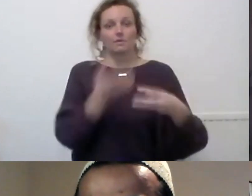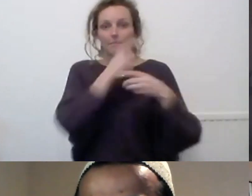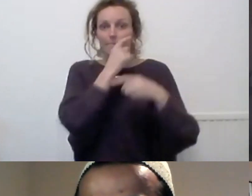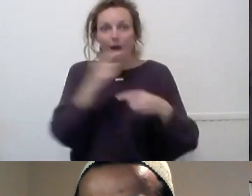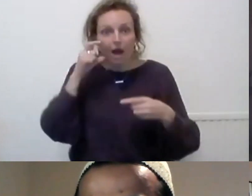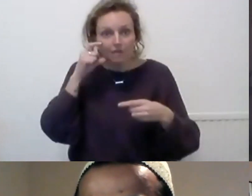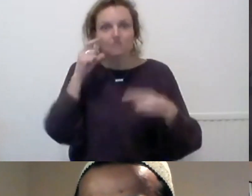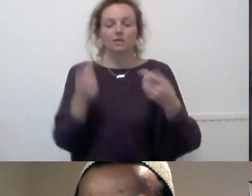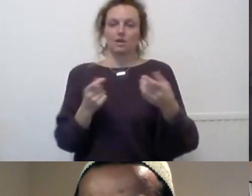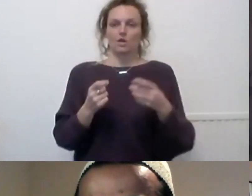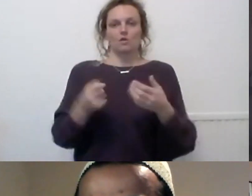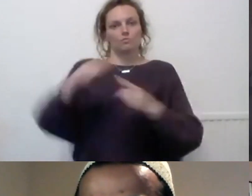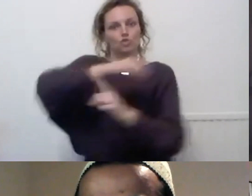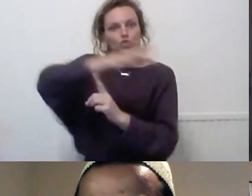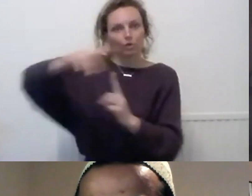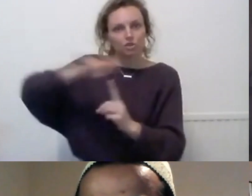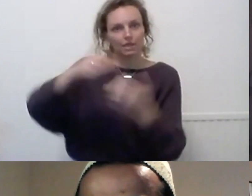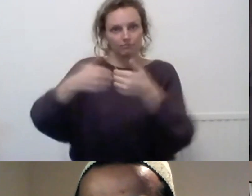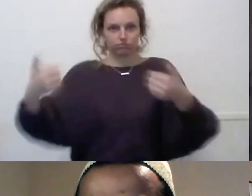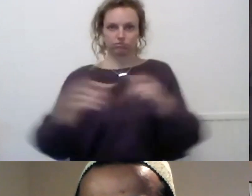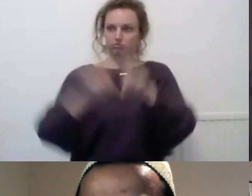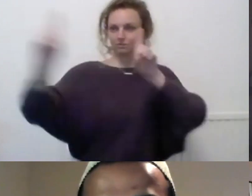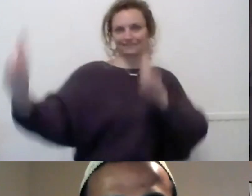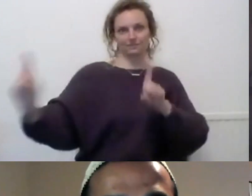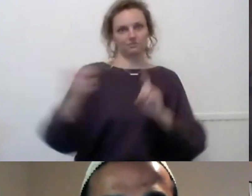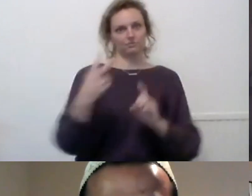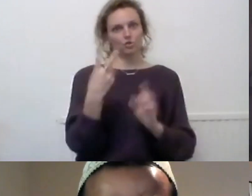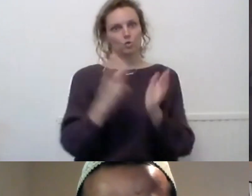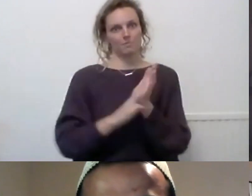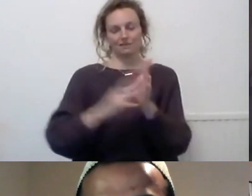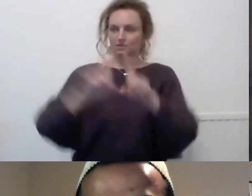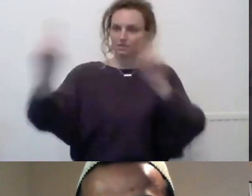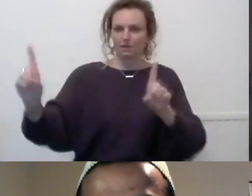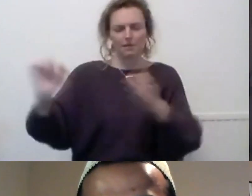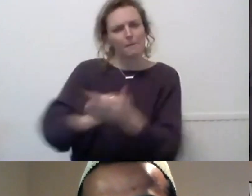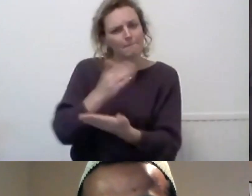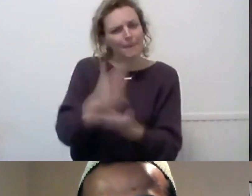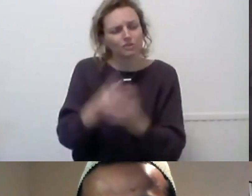some rule fatigue going on. We're all very bored of being in our house and talking to our families